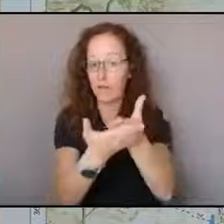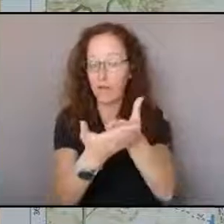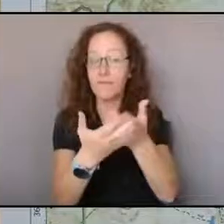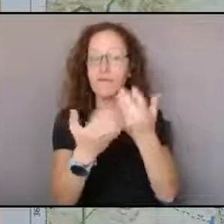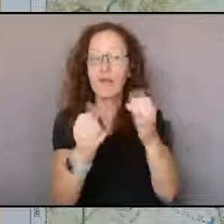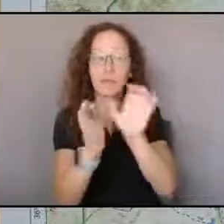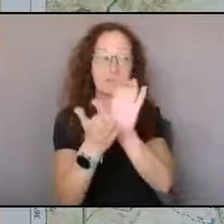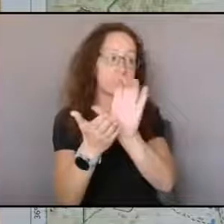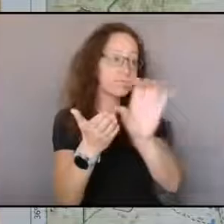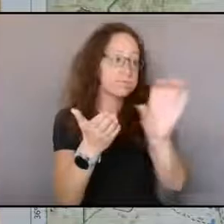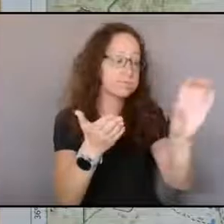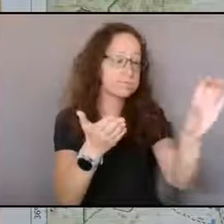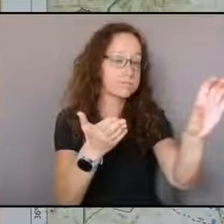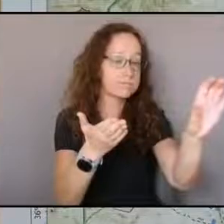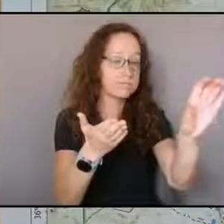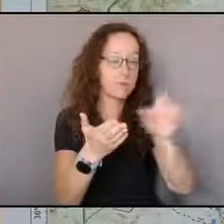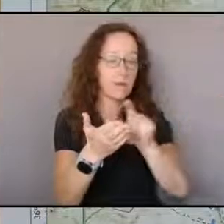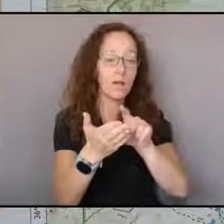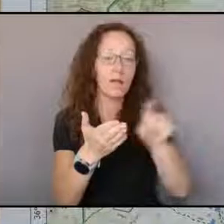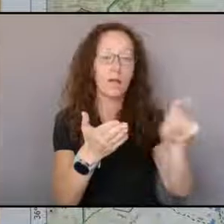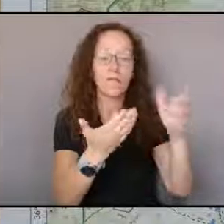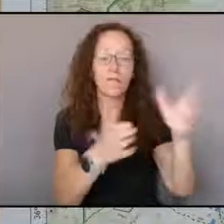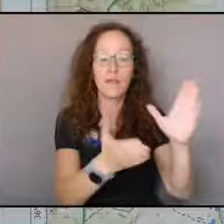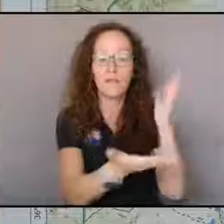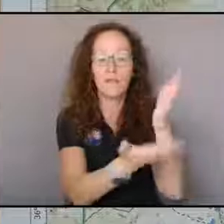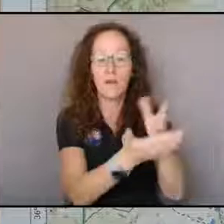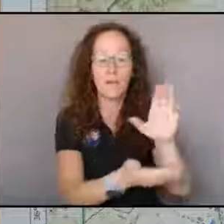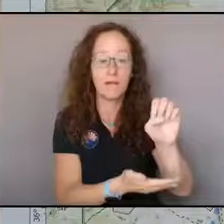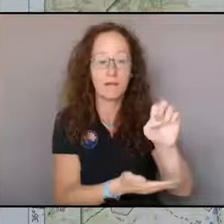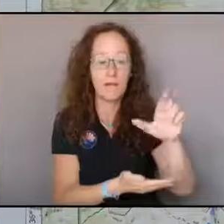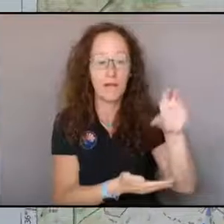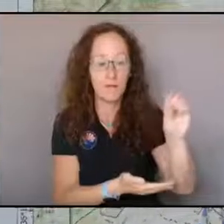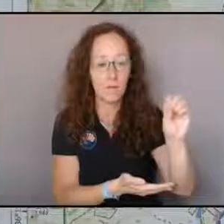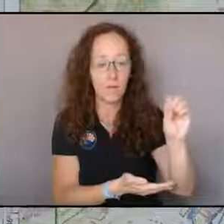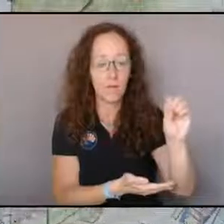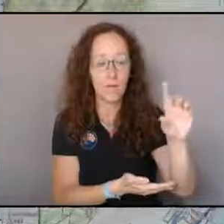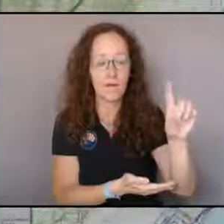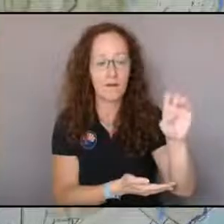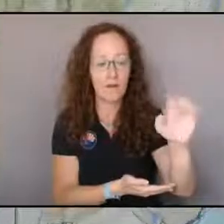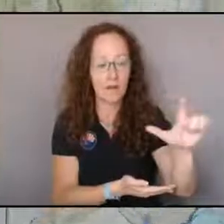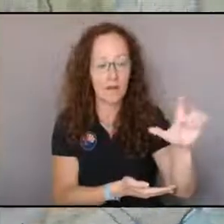NORTH AND EAST AND ARE ABOUT NORTH OF SARAH DEL OSA